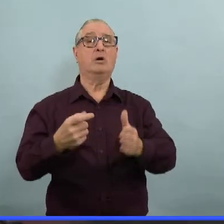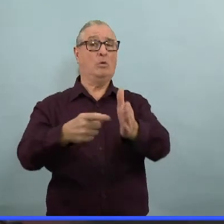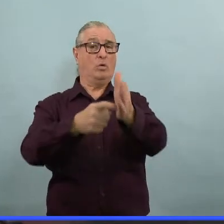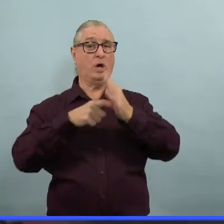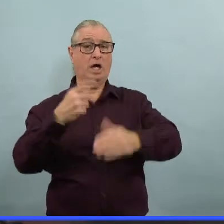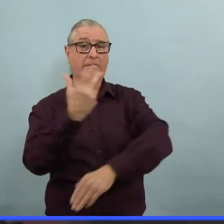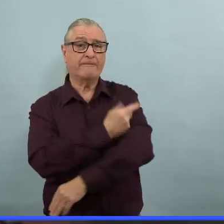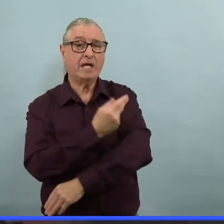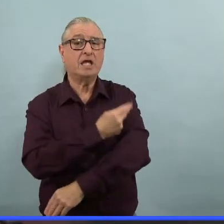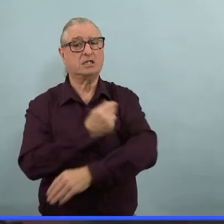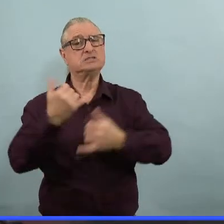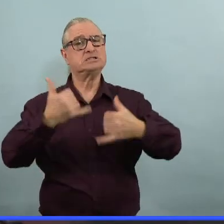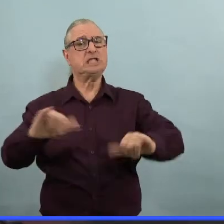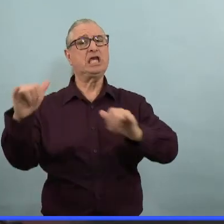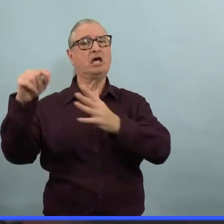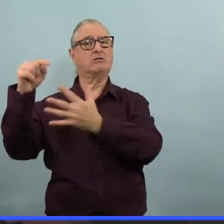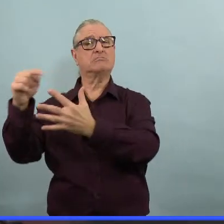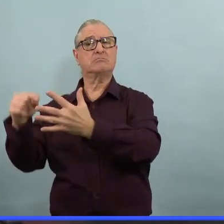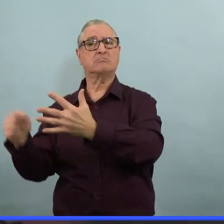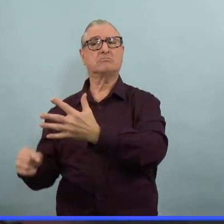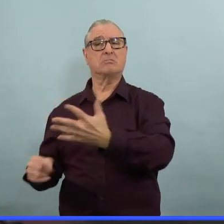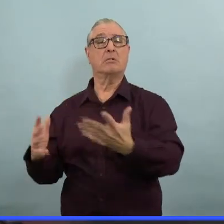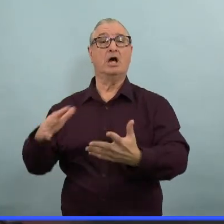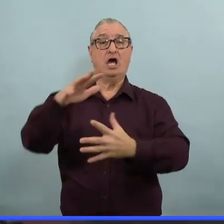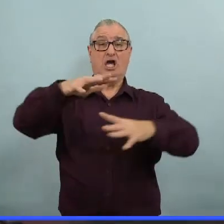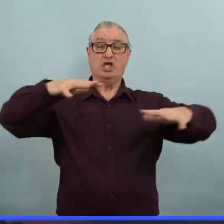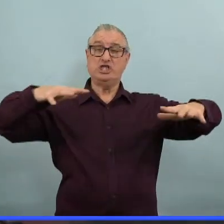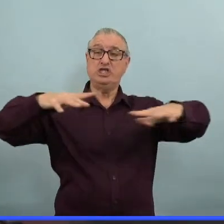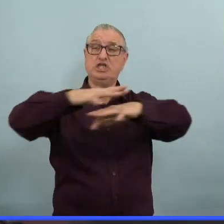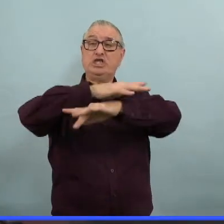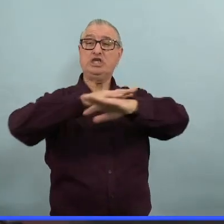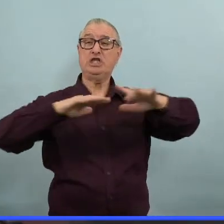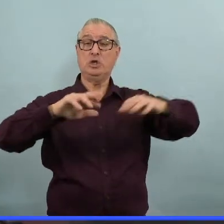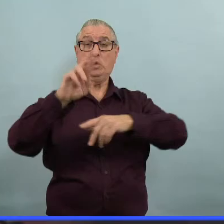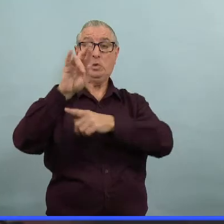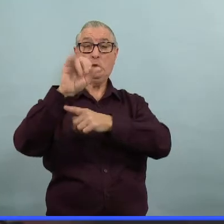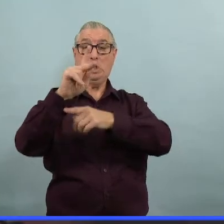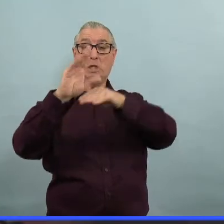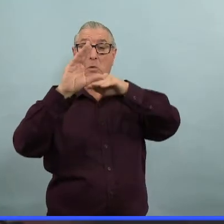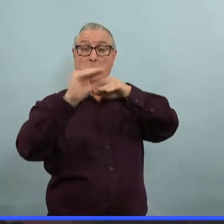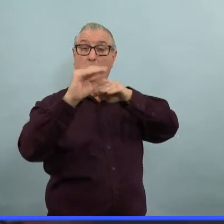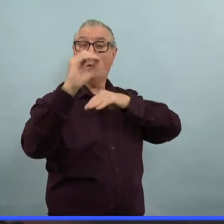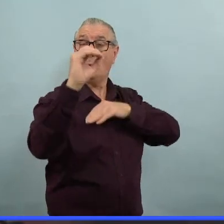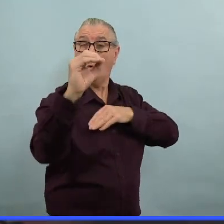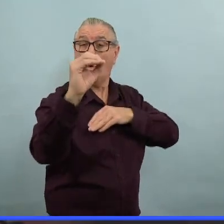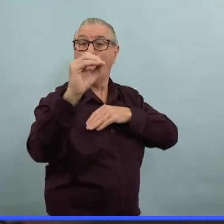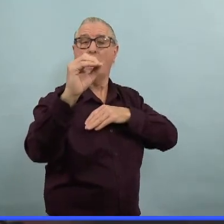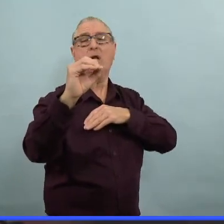will have to consider some of their own risks as well like in pre-pandemic times as well and